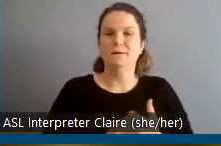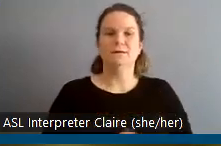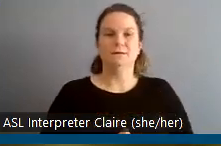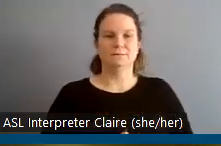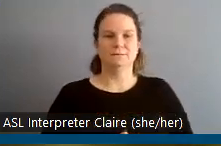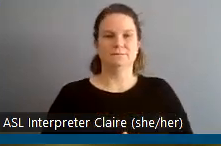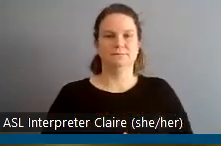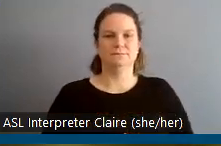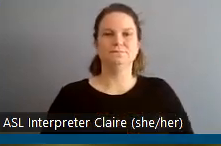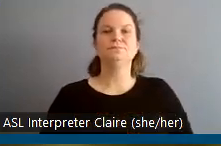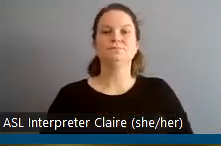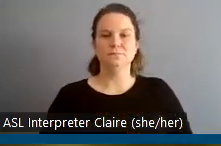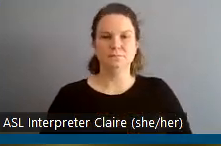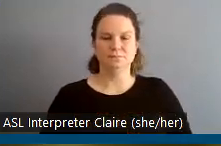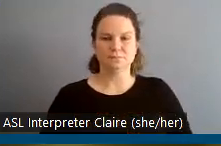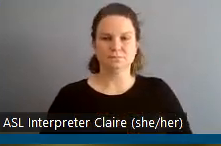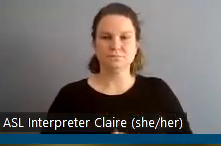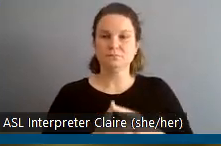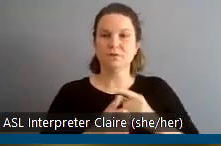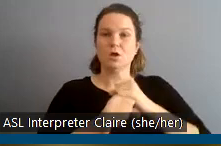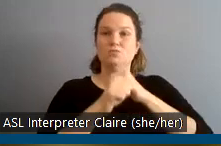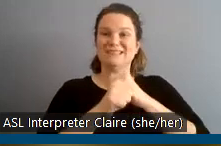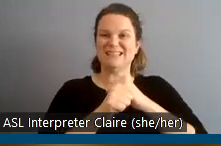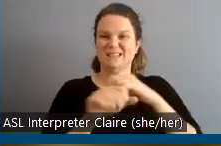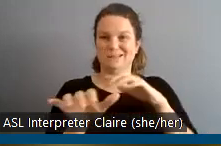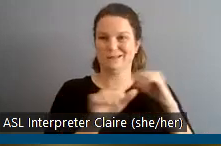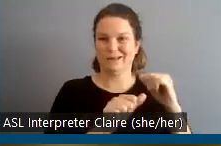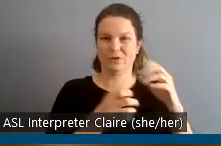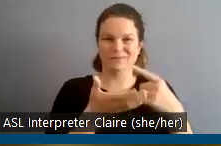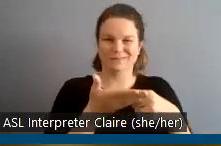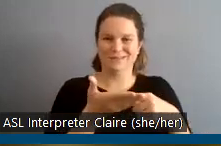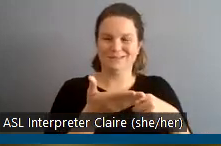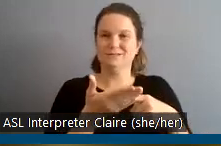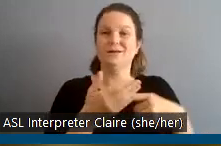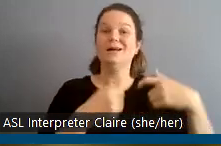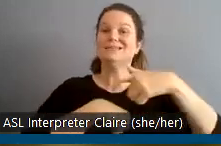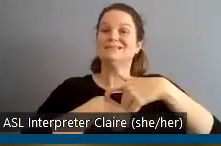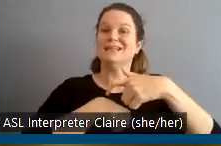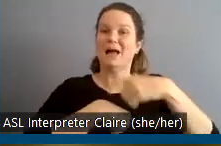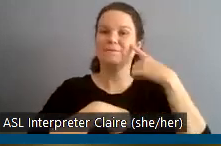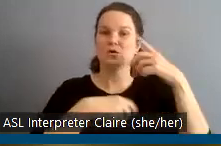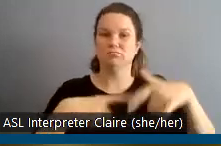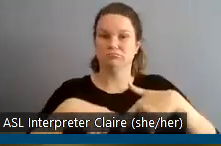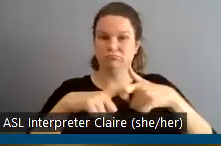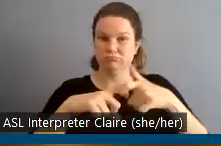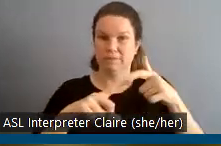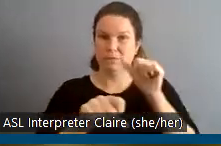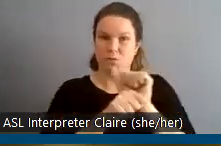Alright so, out of the gate, I want to talk about protected leave, you know, time that you can take away